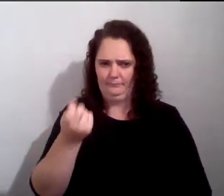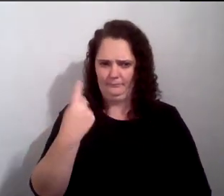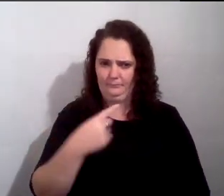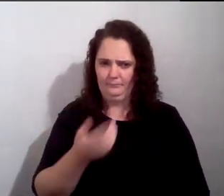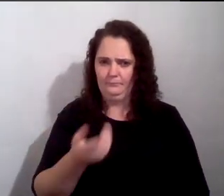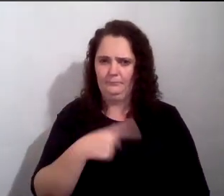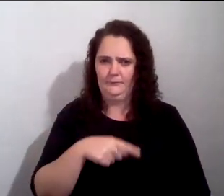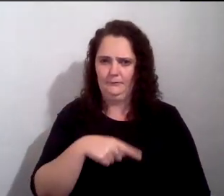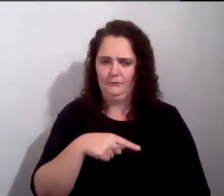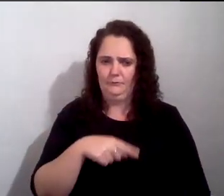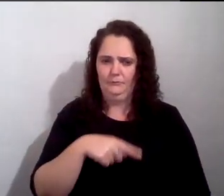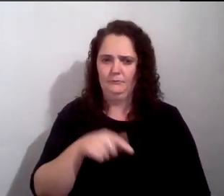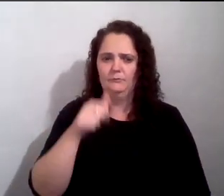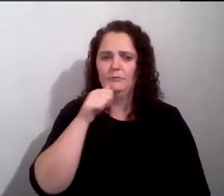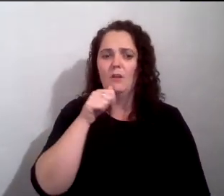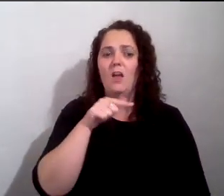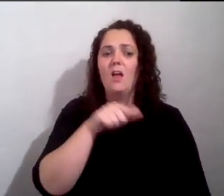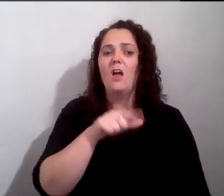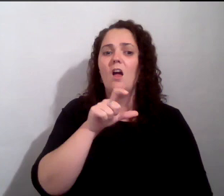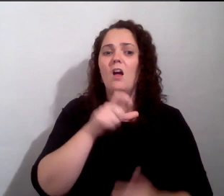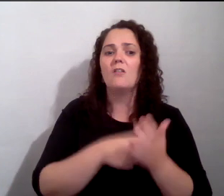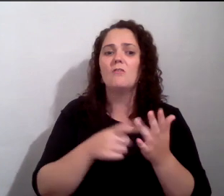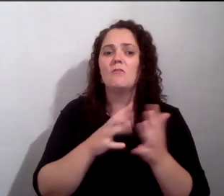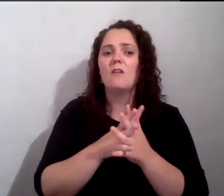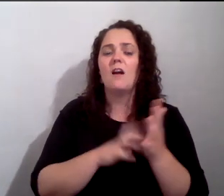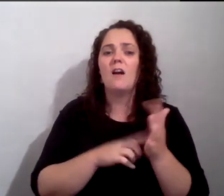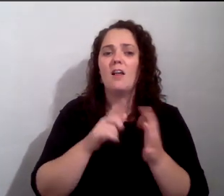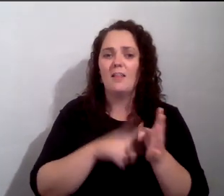not until the 1950s, when Crowley's in her 60s, that a public